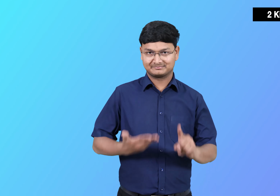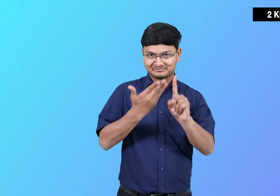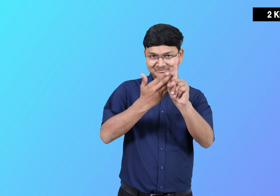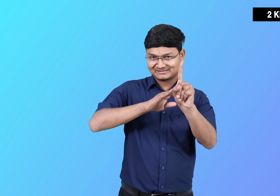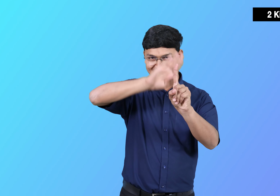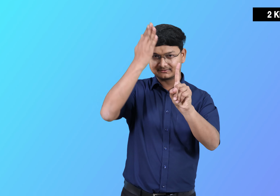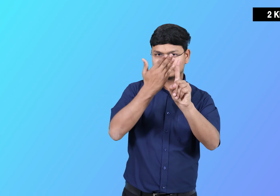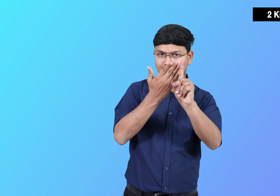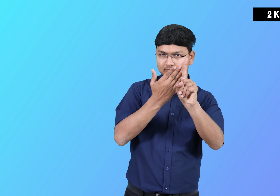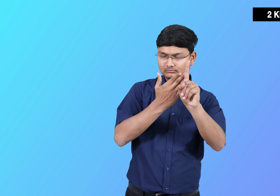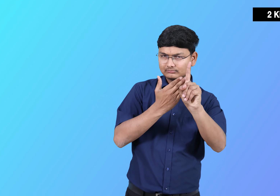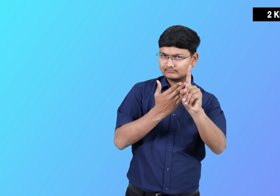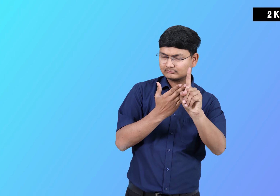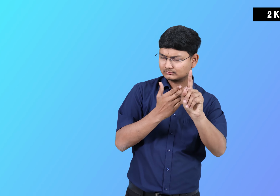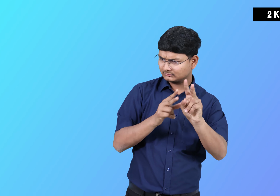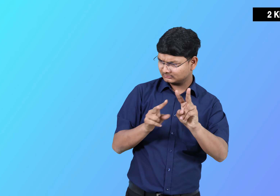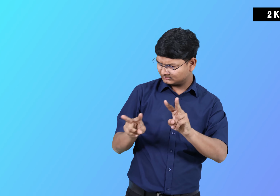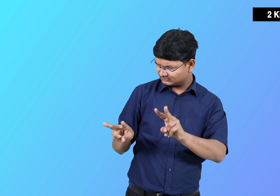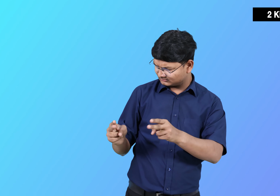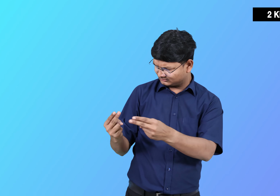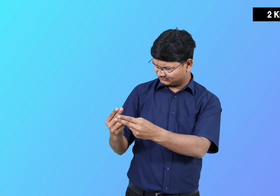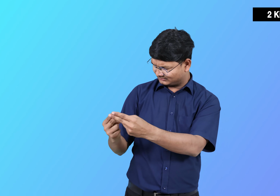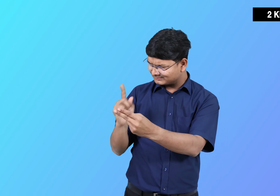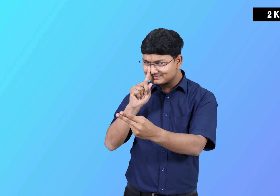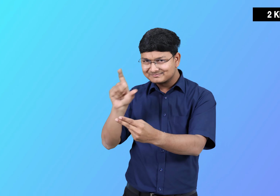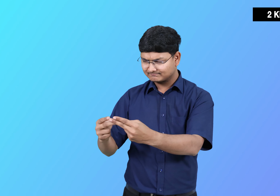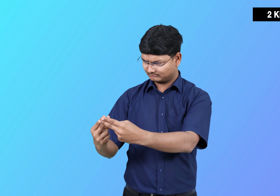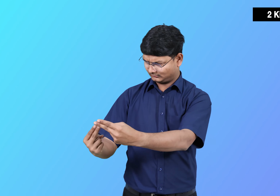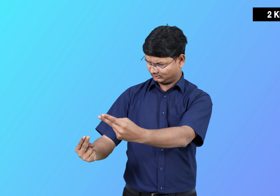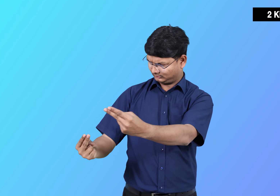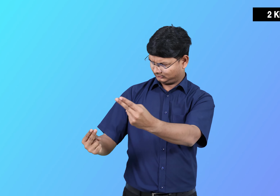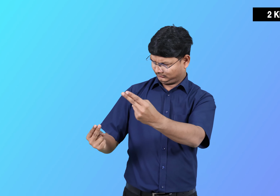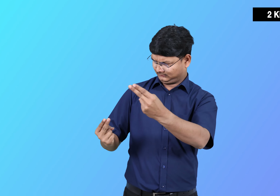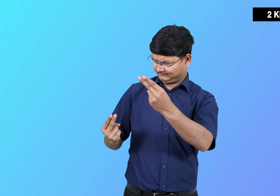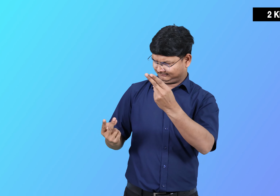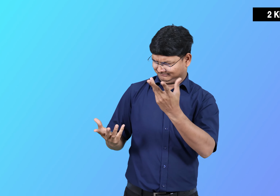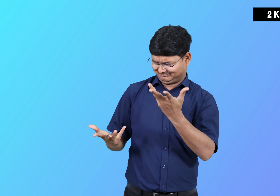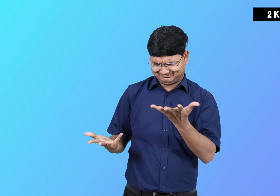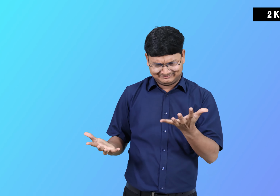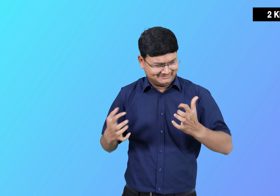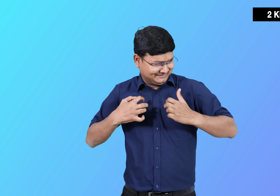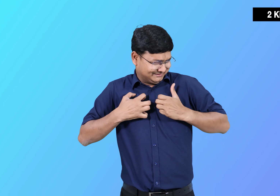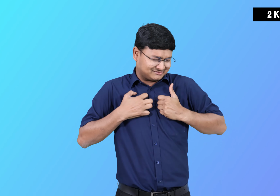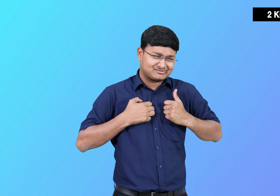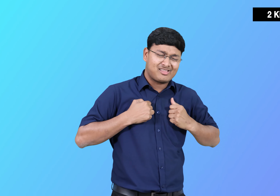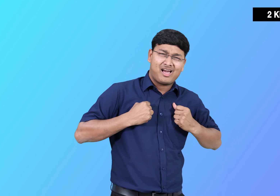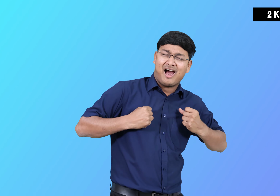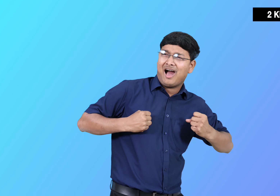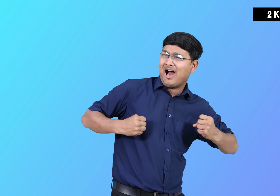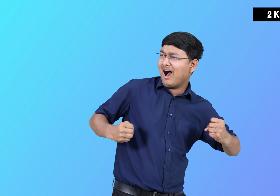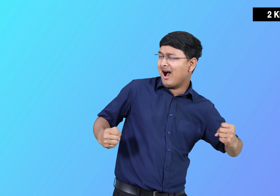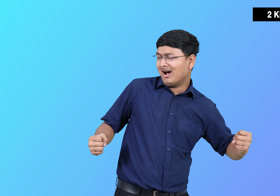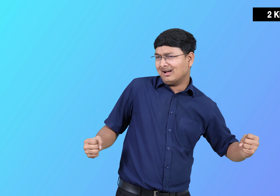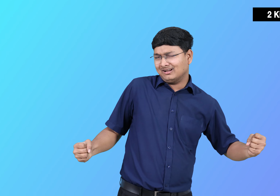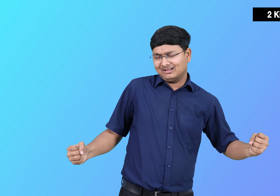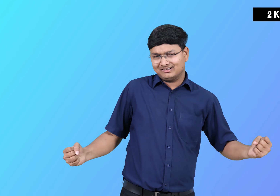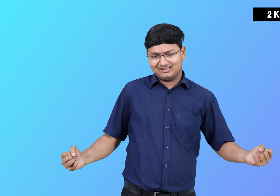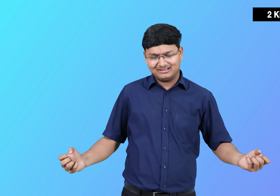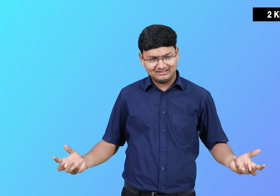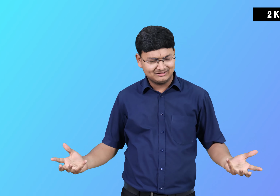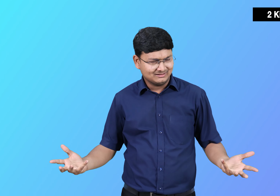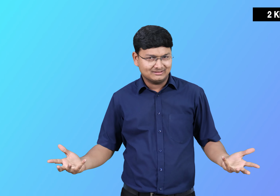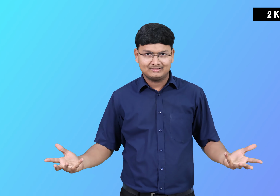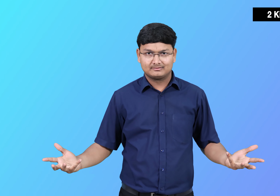When the king heard the woman’s words, he tore his clothes to show he was upset.